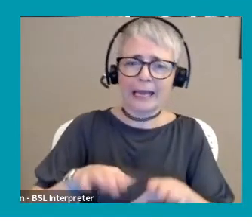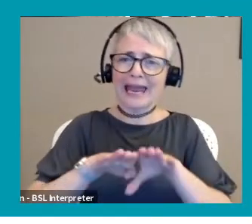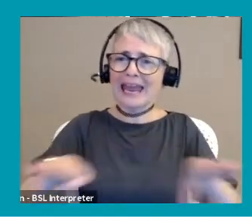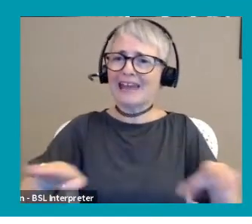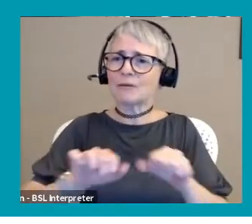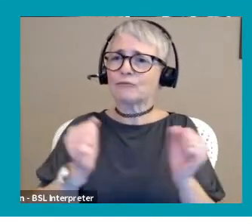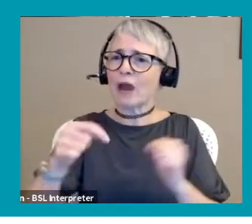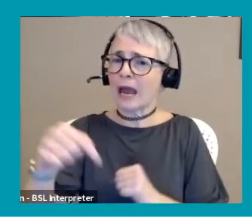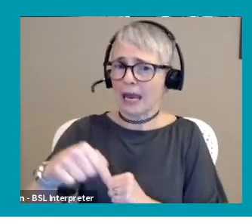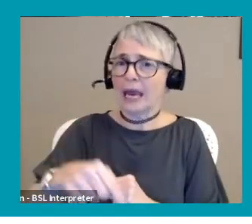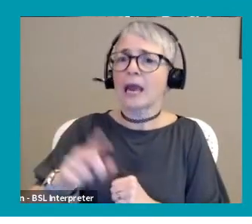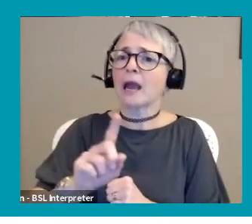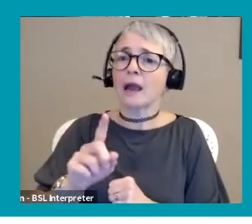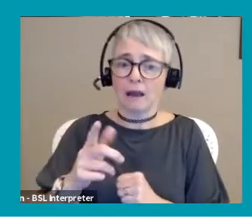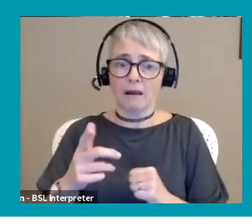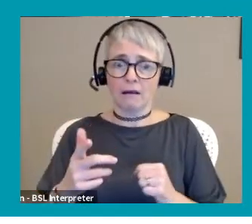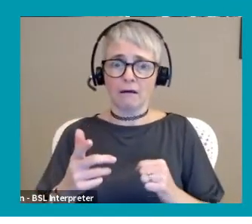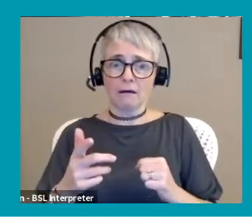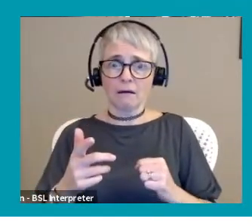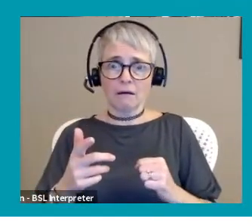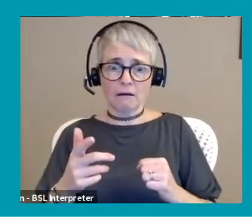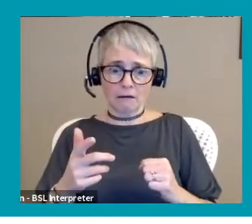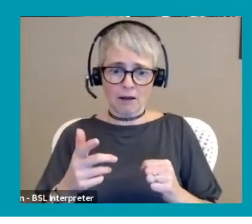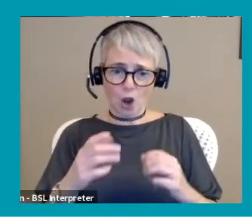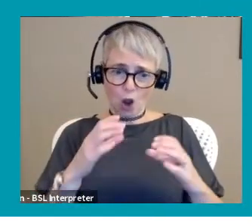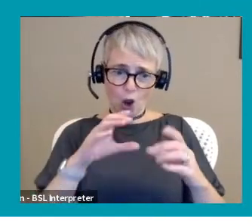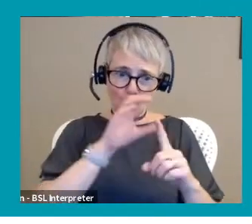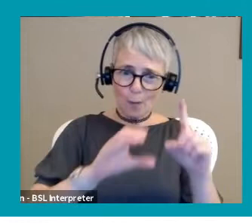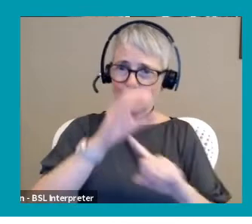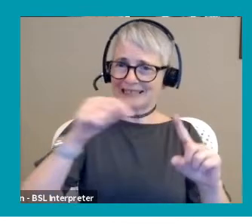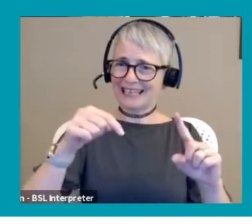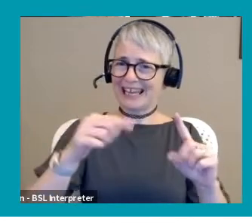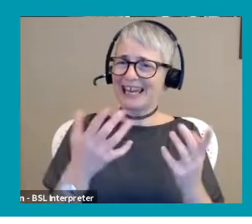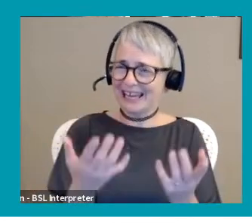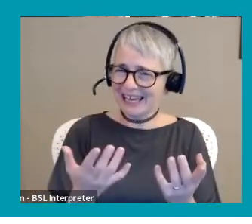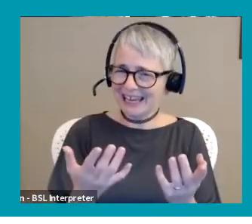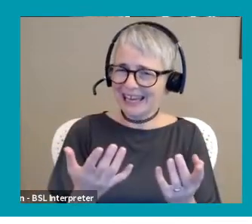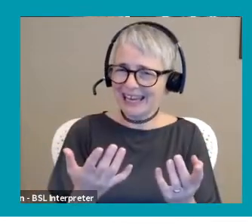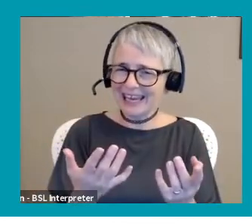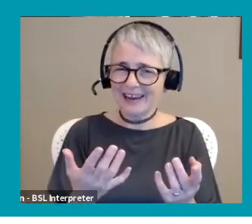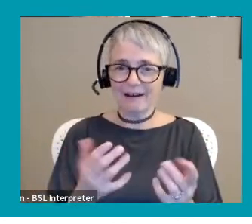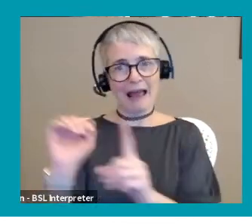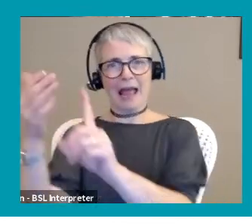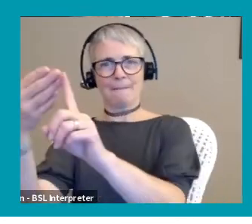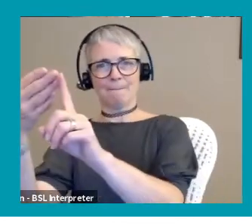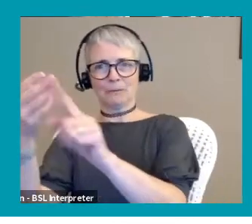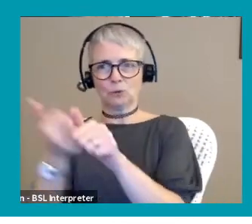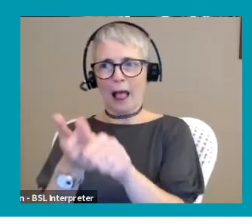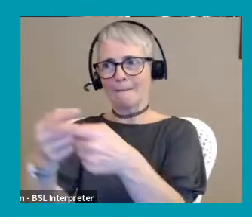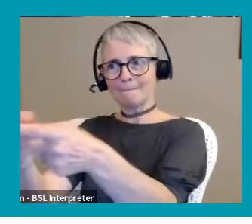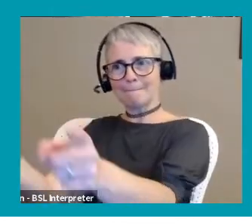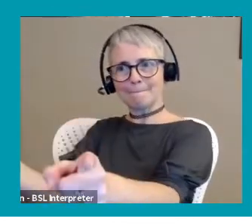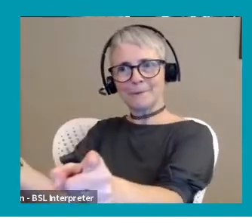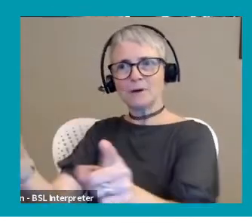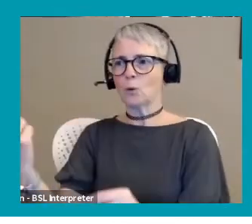the profits are pumped back into helping people with disabilities in